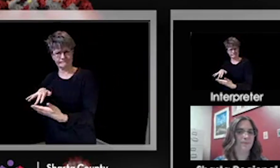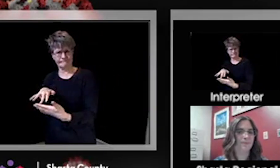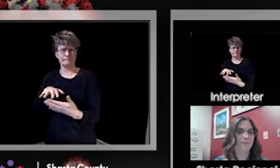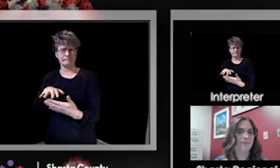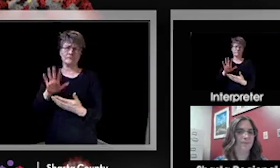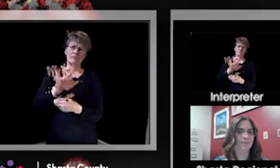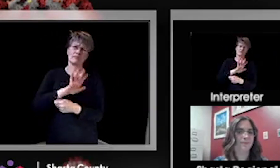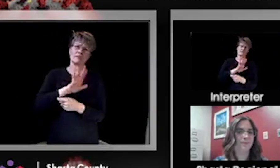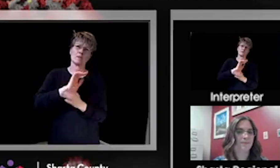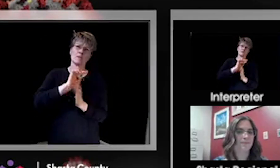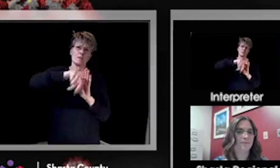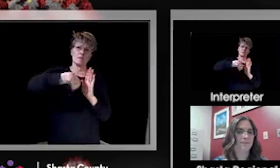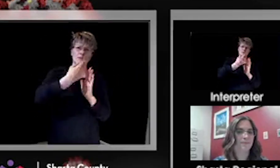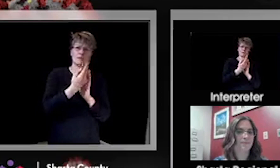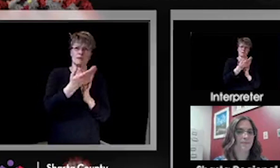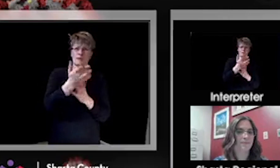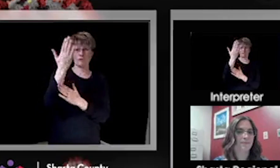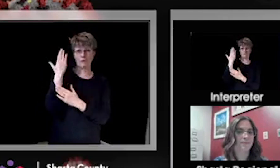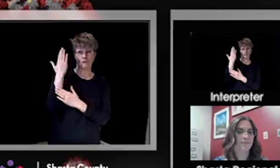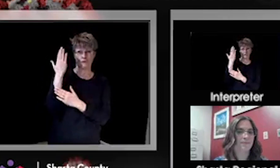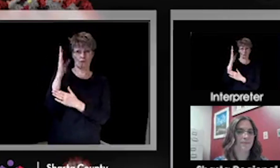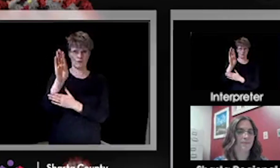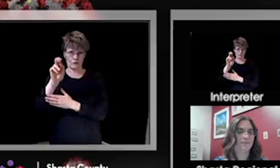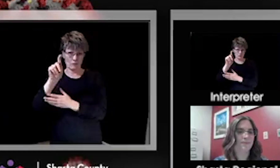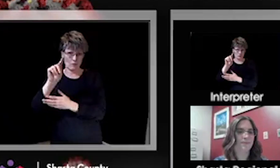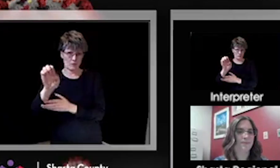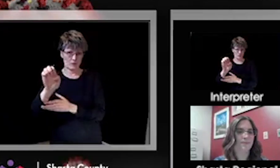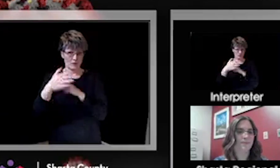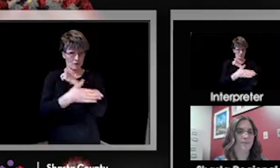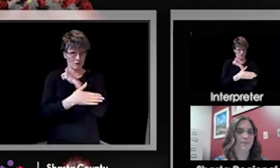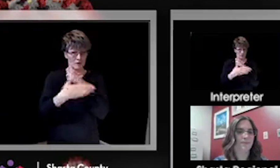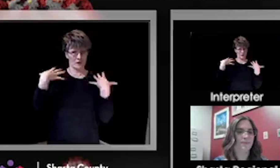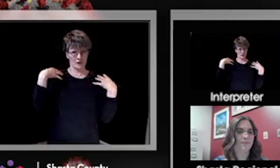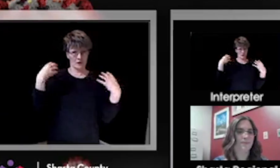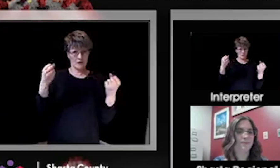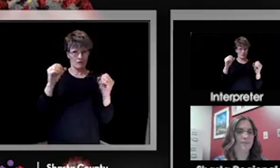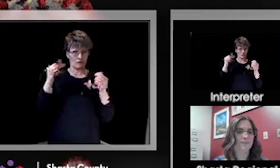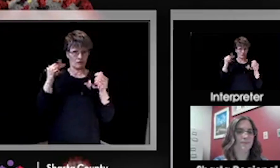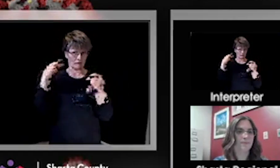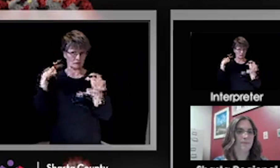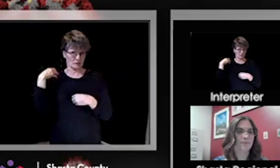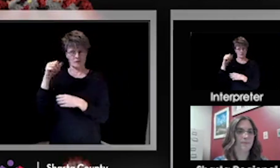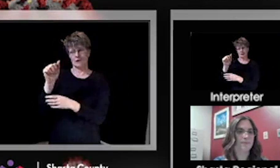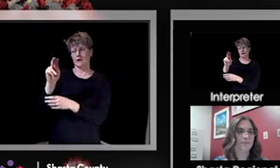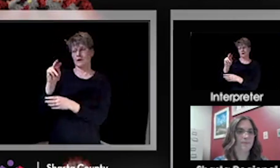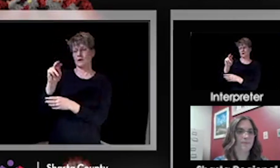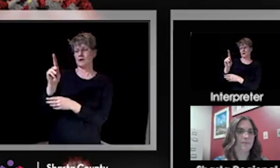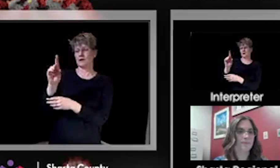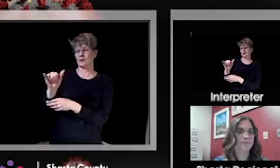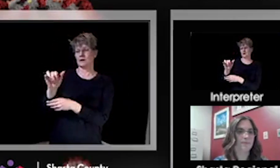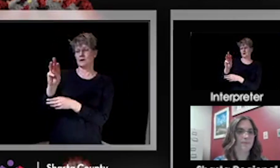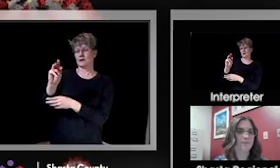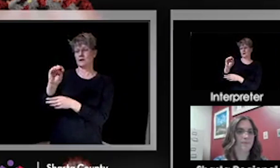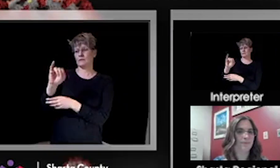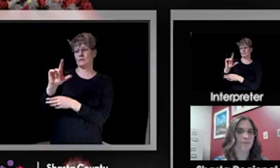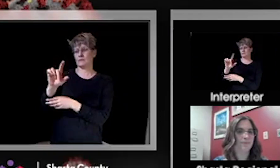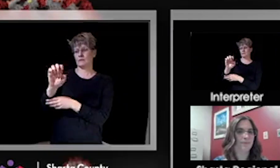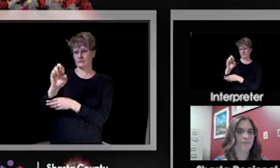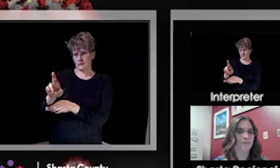Butte County’s Health Officer, Andy Miller, who is talking about a model from Johns Hopkins